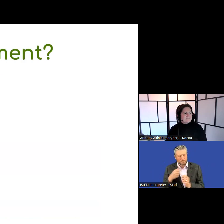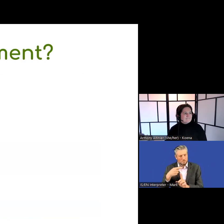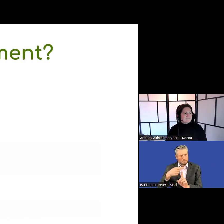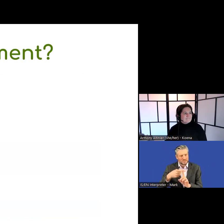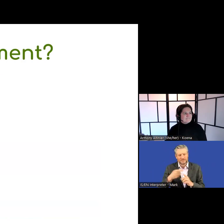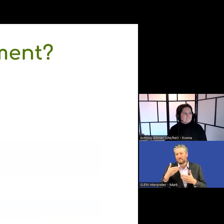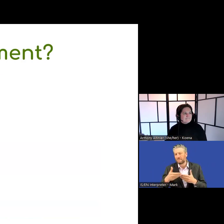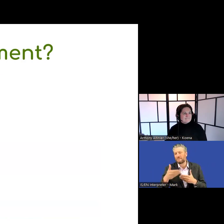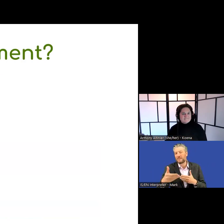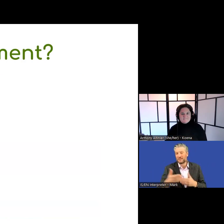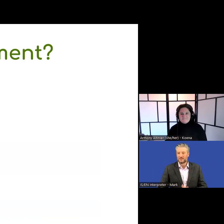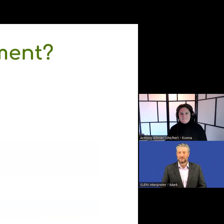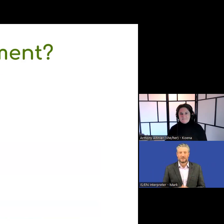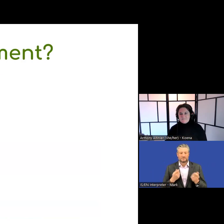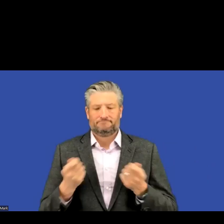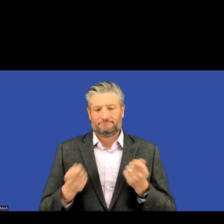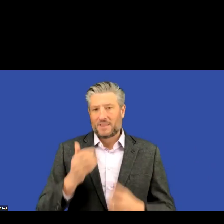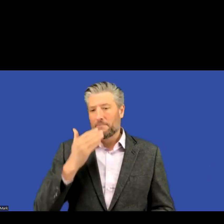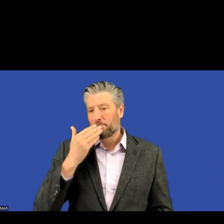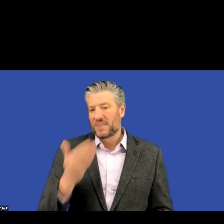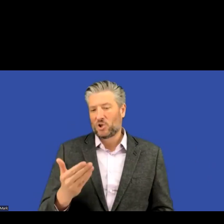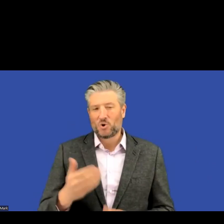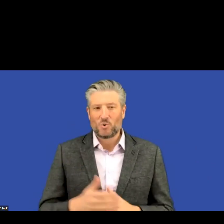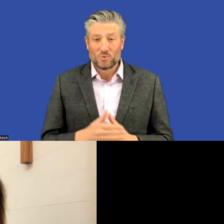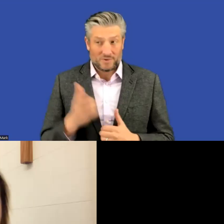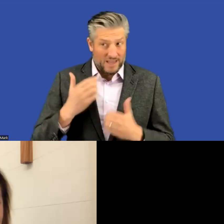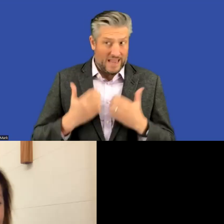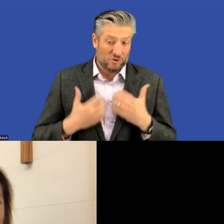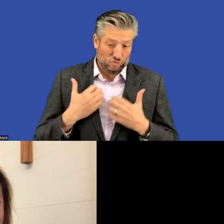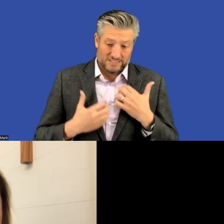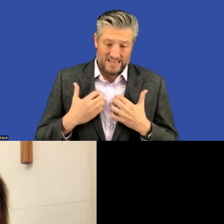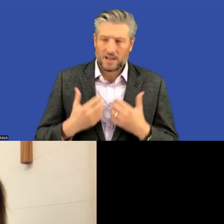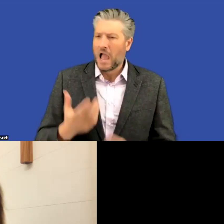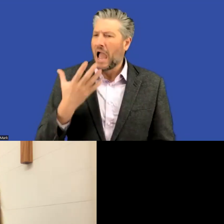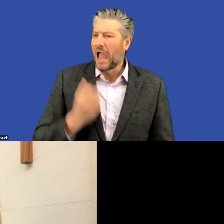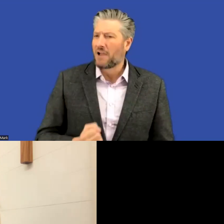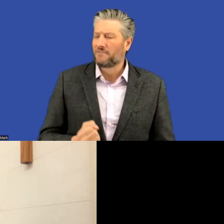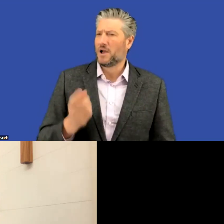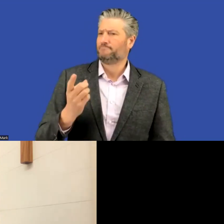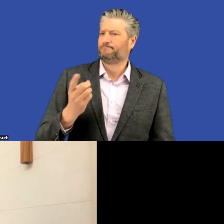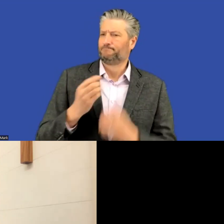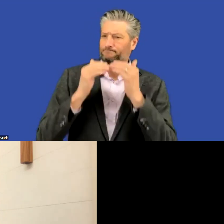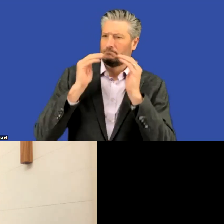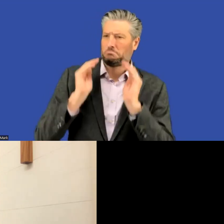Very interesting. A little depressing. Sorry. No. It's there.